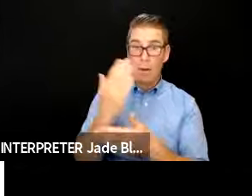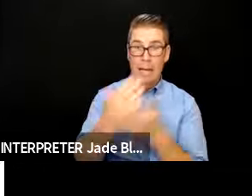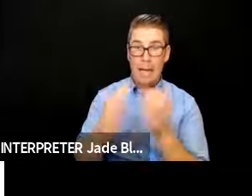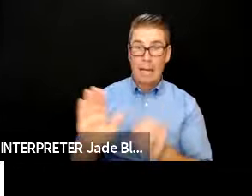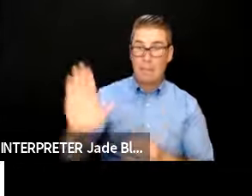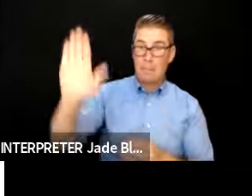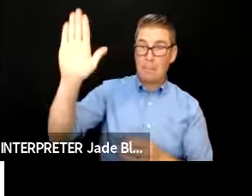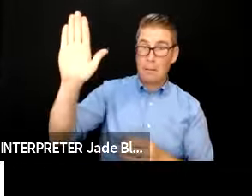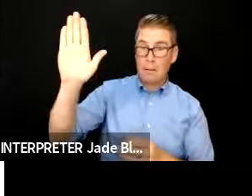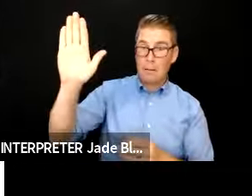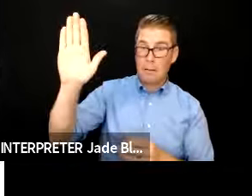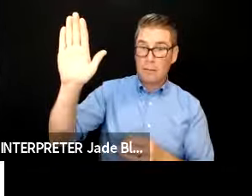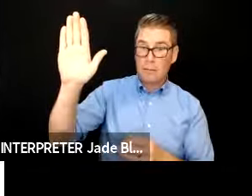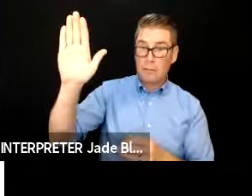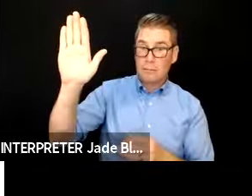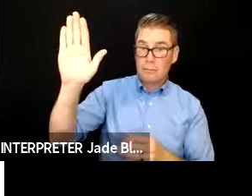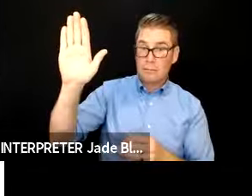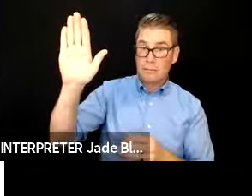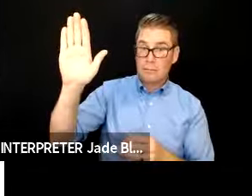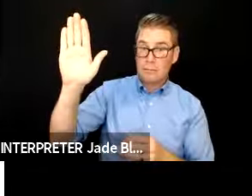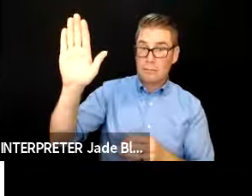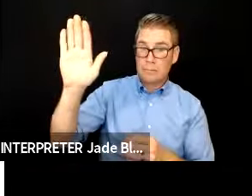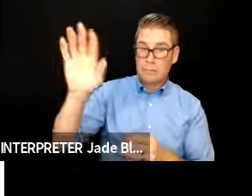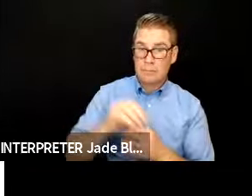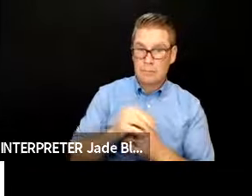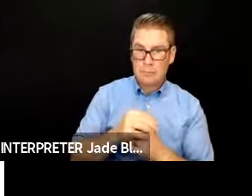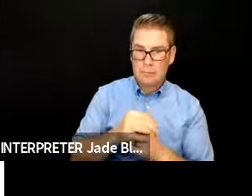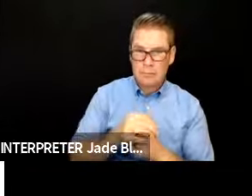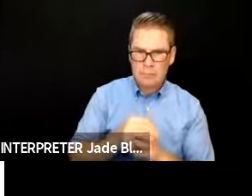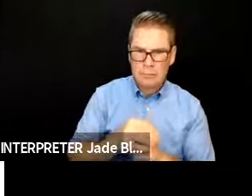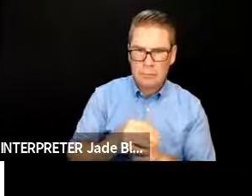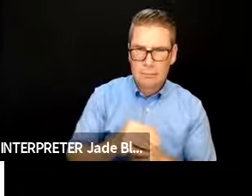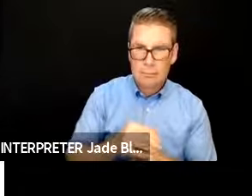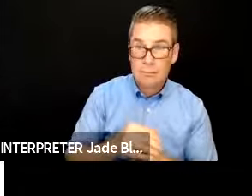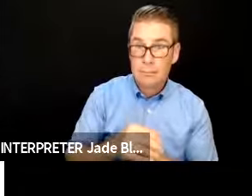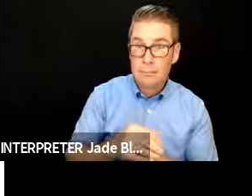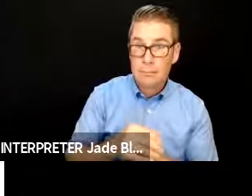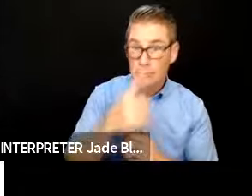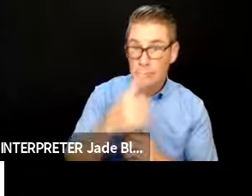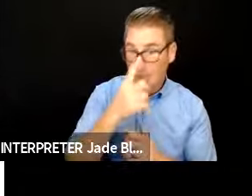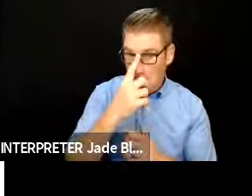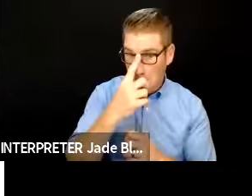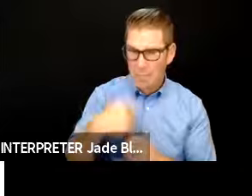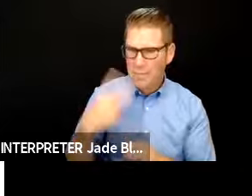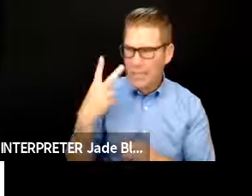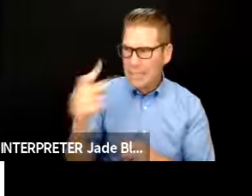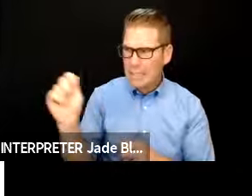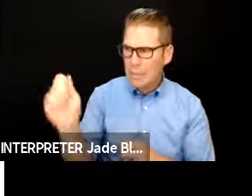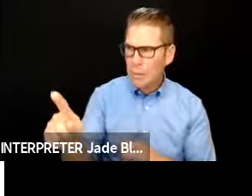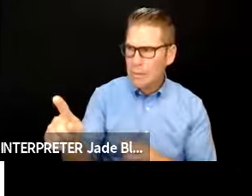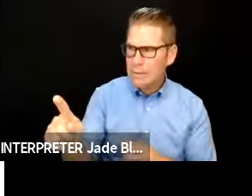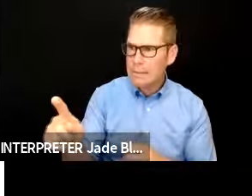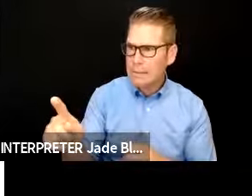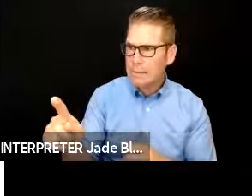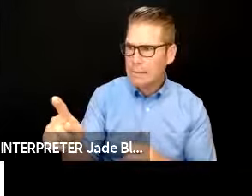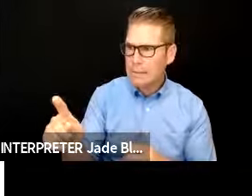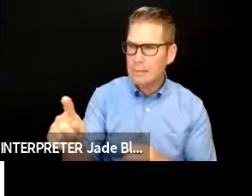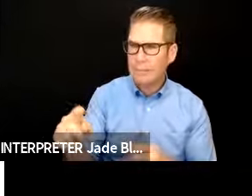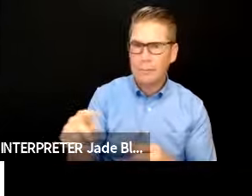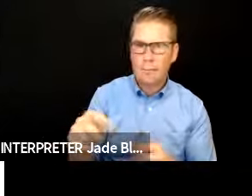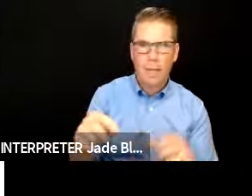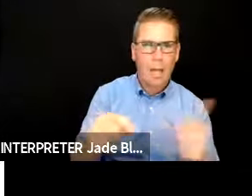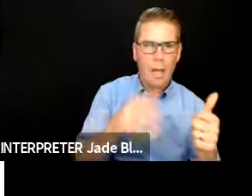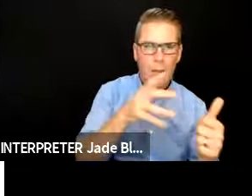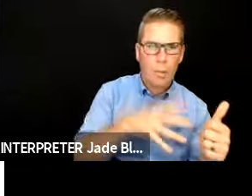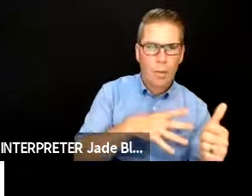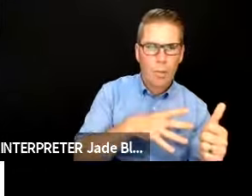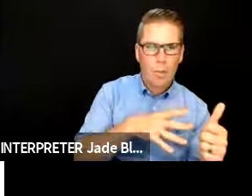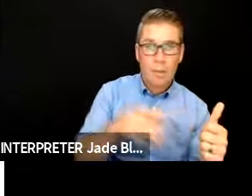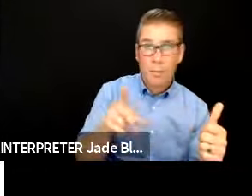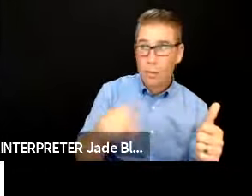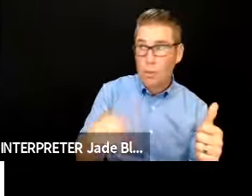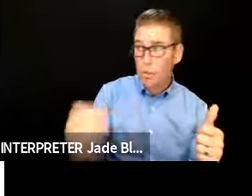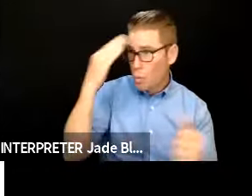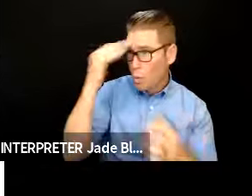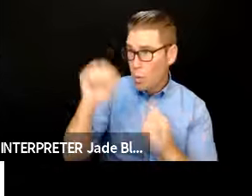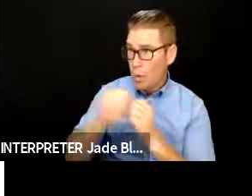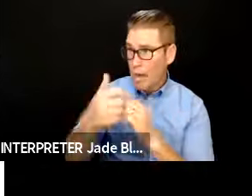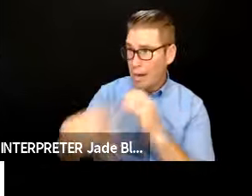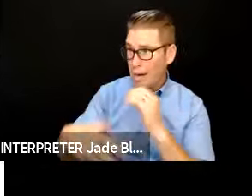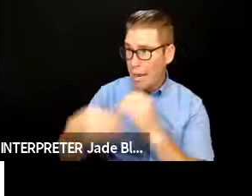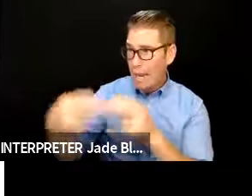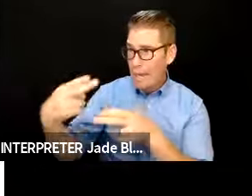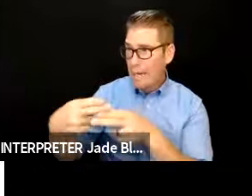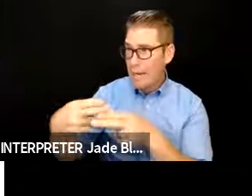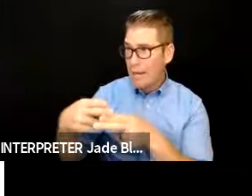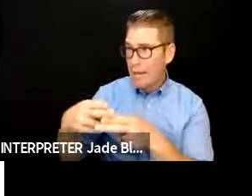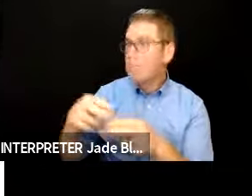Thank you so much. Okay. Galaxy tab S2 with the hand raised?